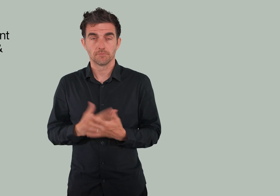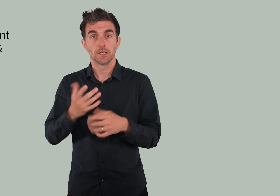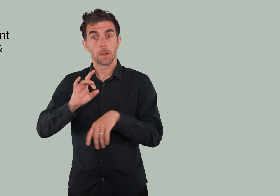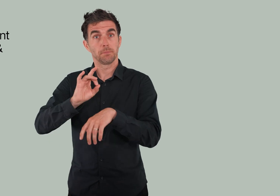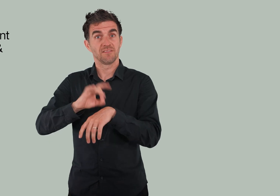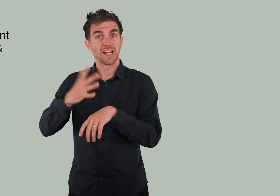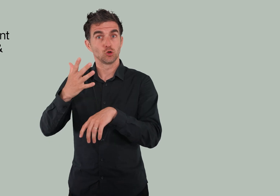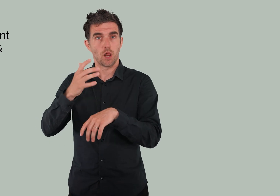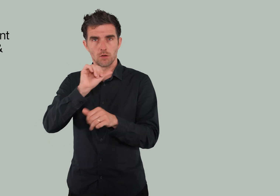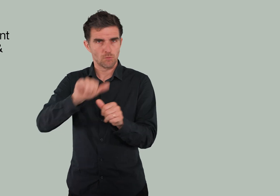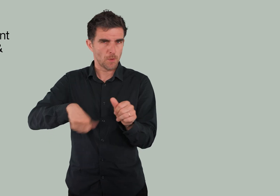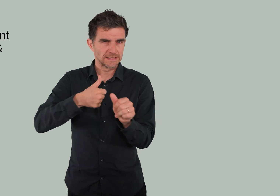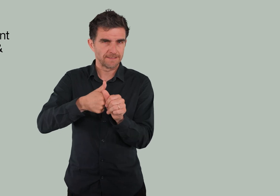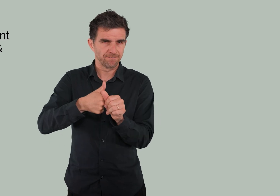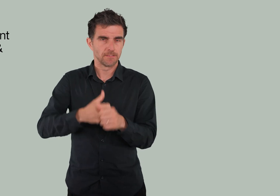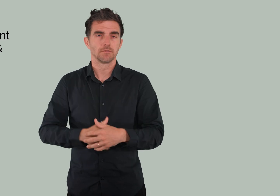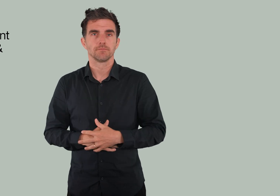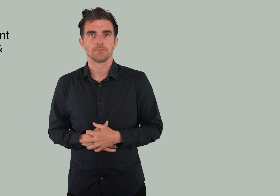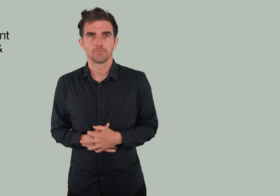Professional and Supportive